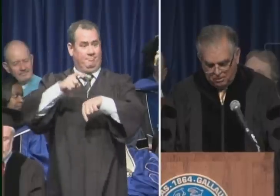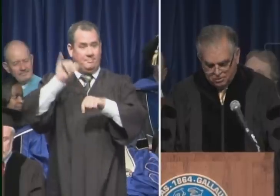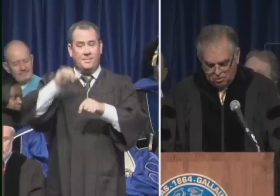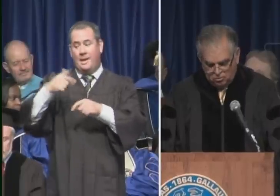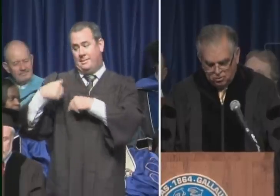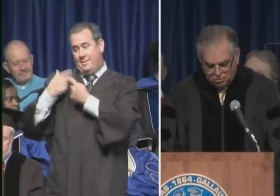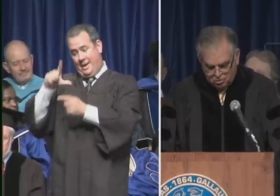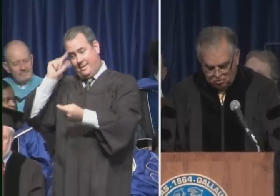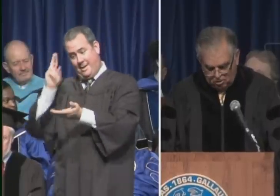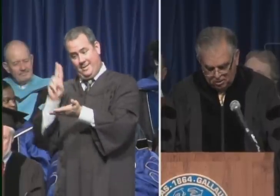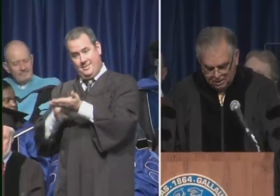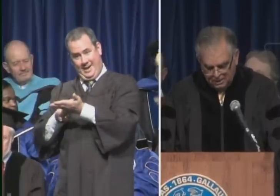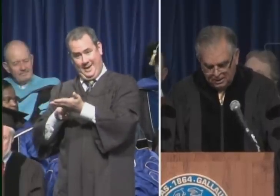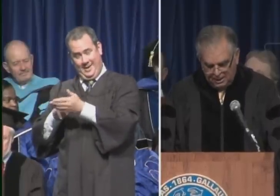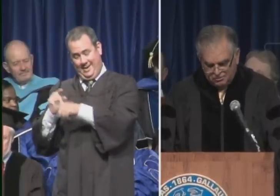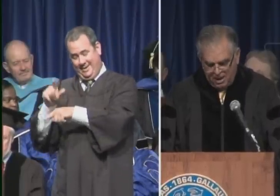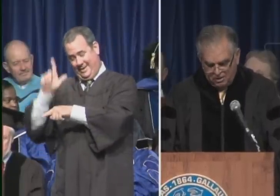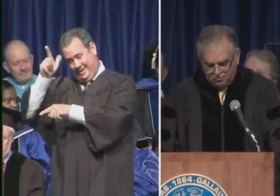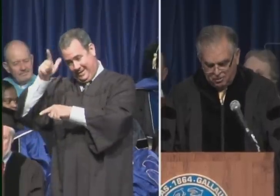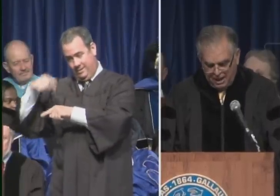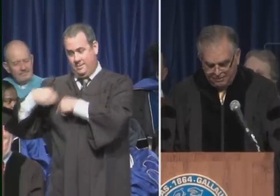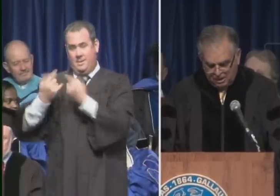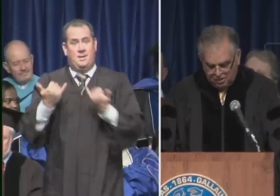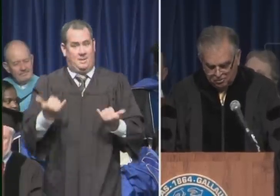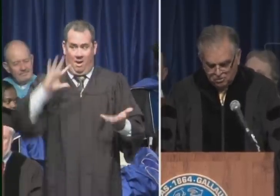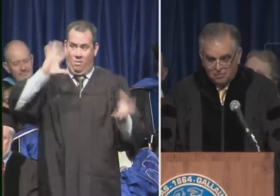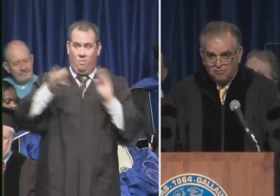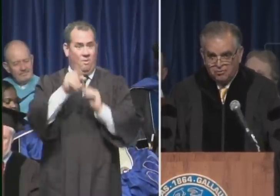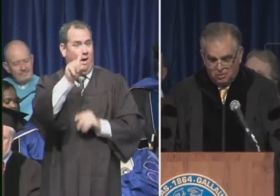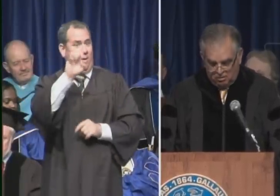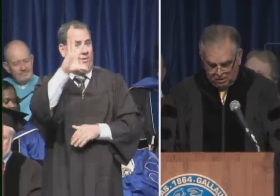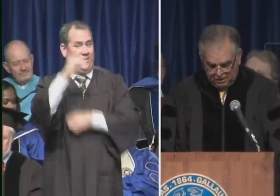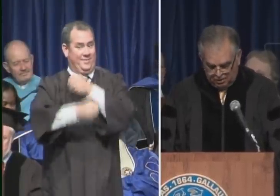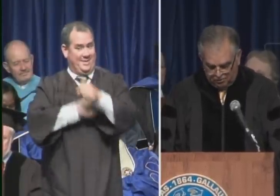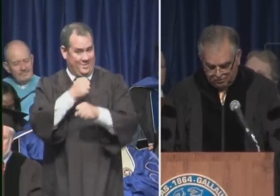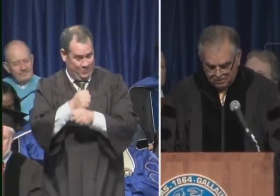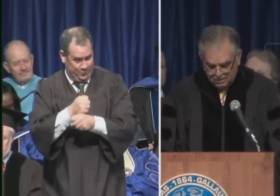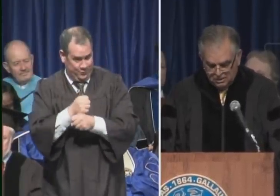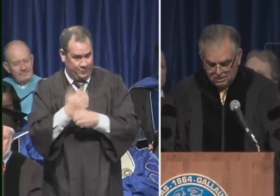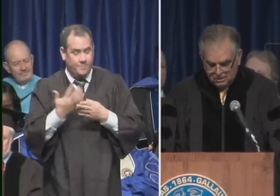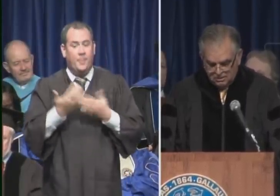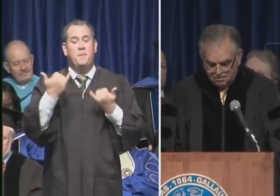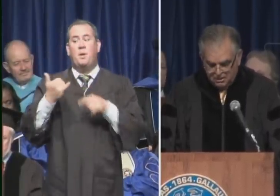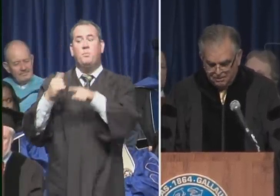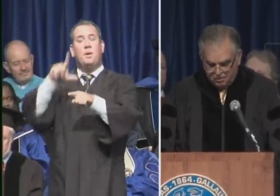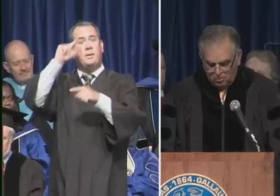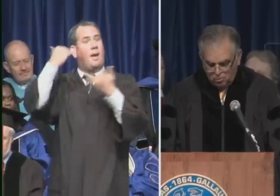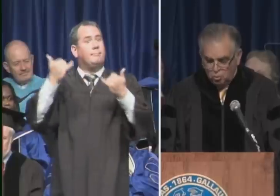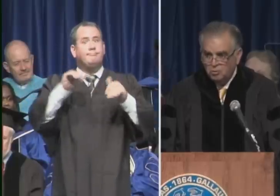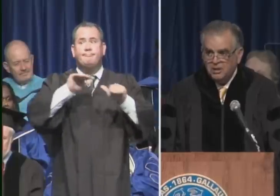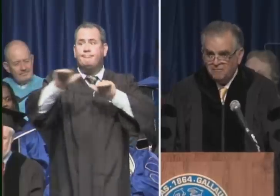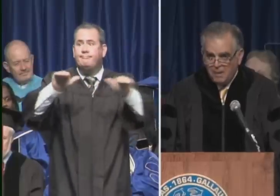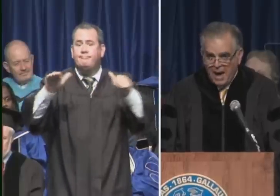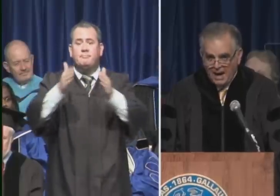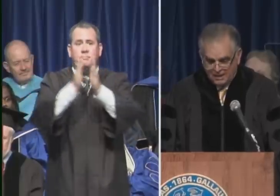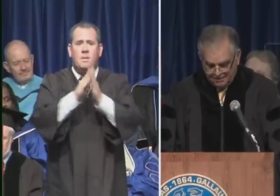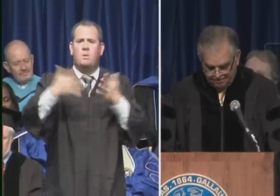your school has asked for nominations of visionary leaders, people who give back.